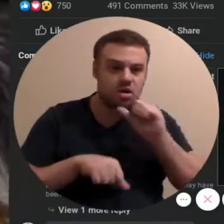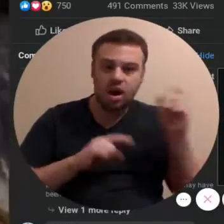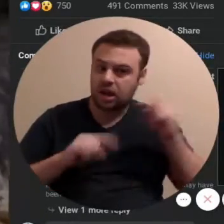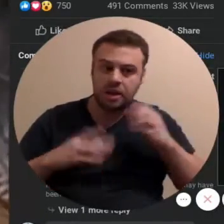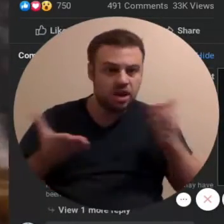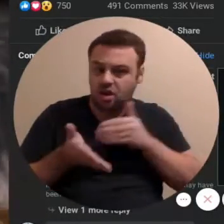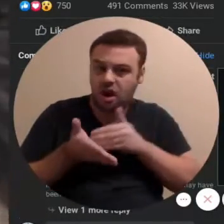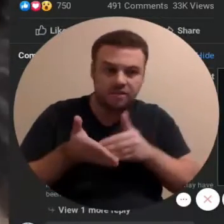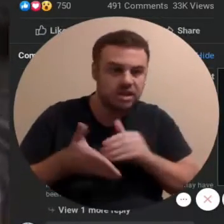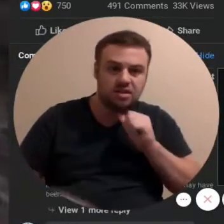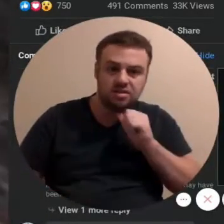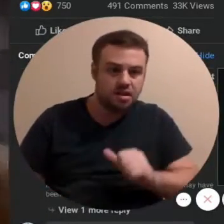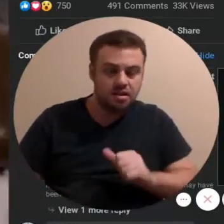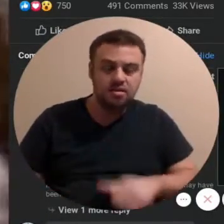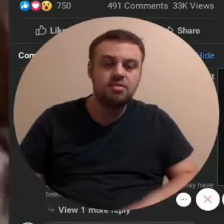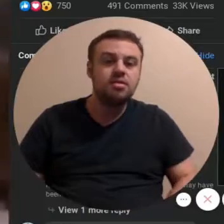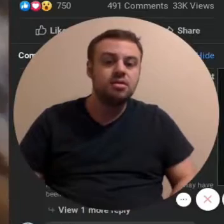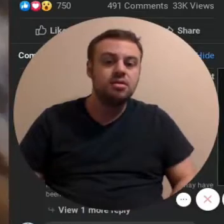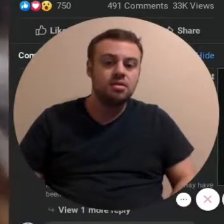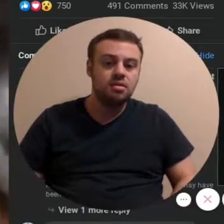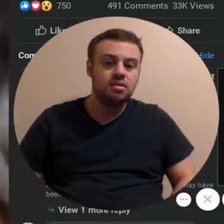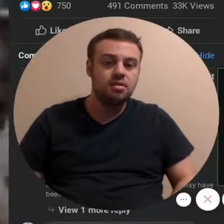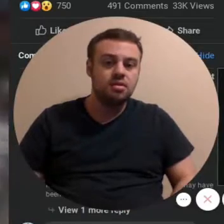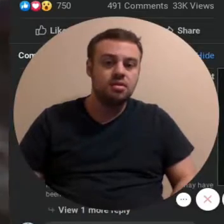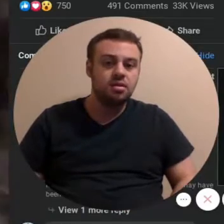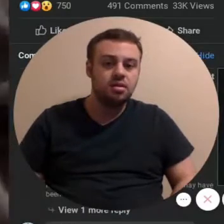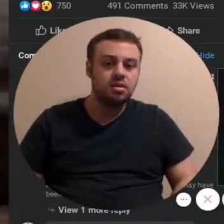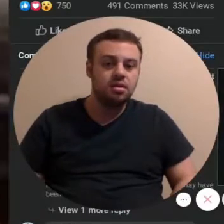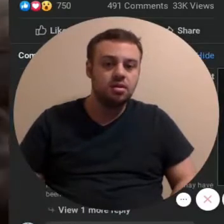Can I get a little closer? Janice: Oh, no. He got here in October.